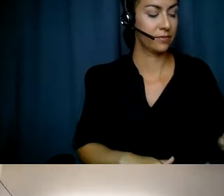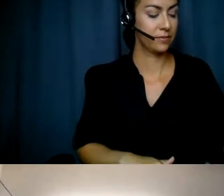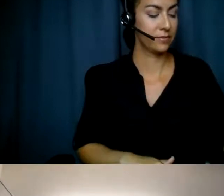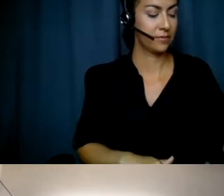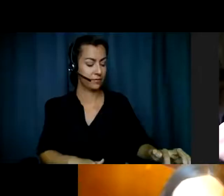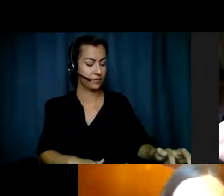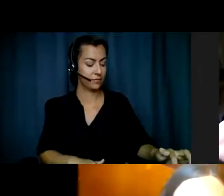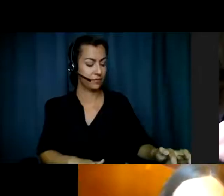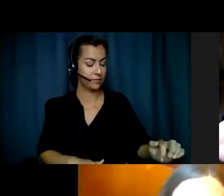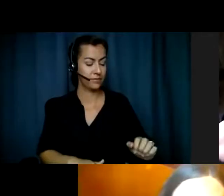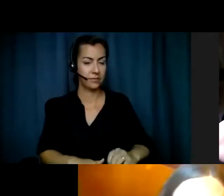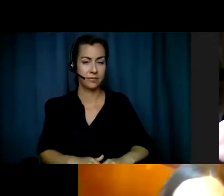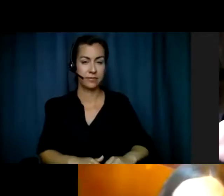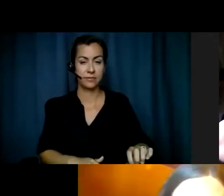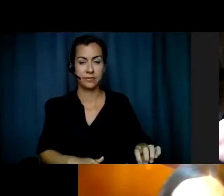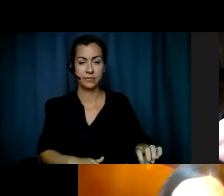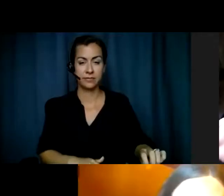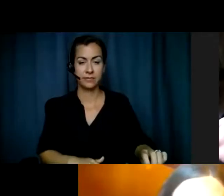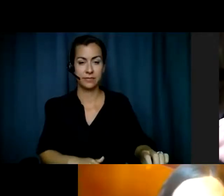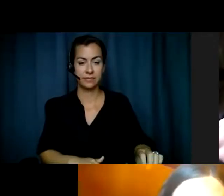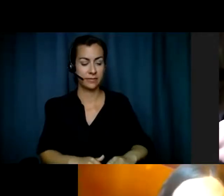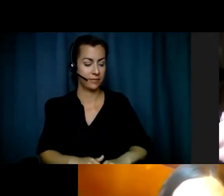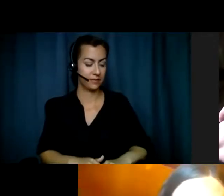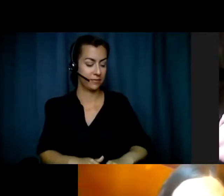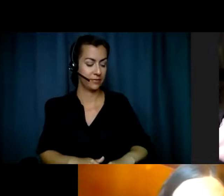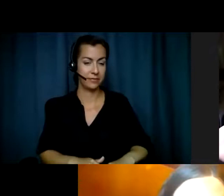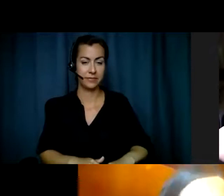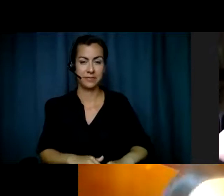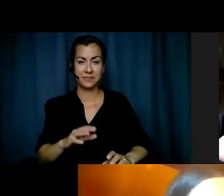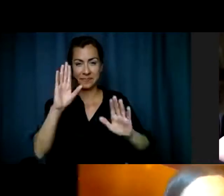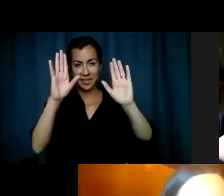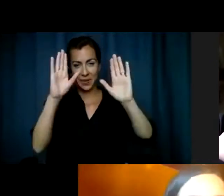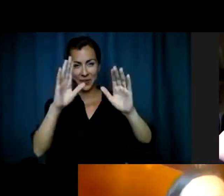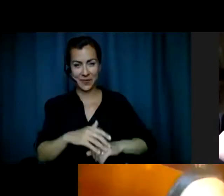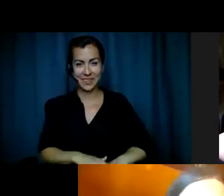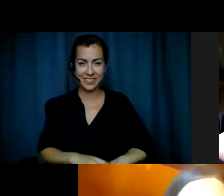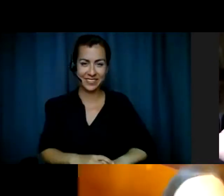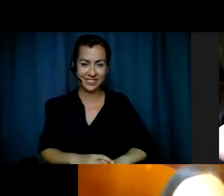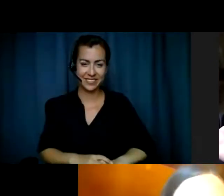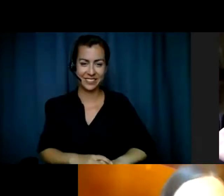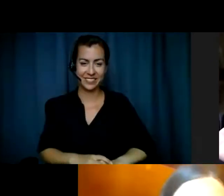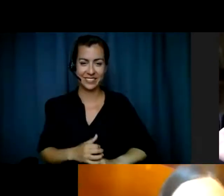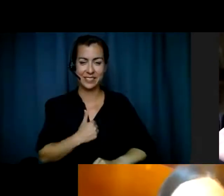Yeah definitely, so